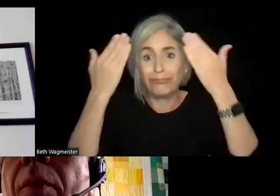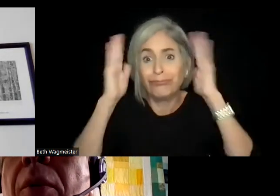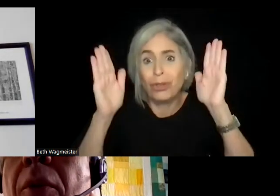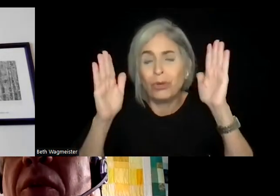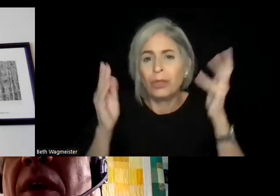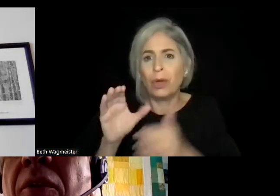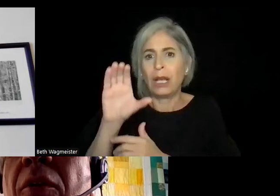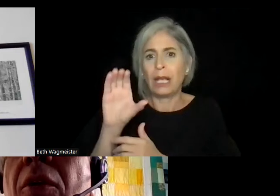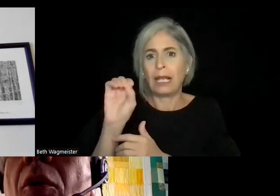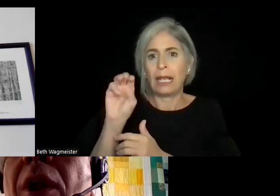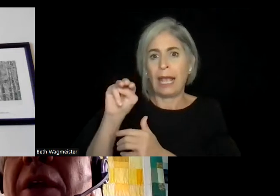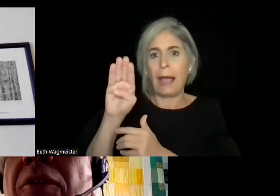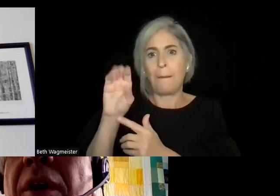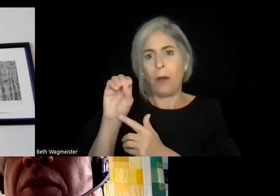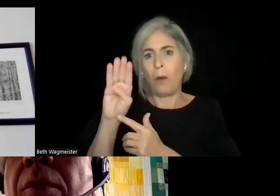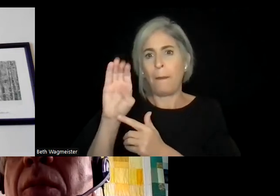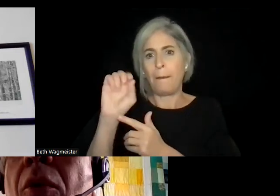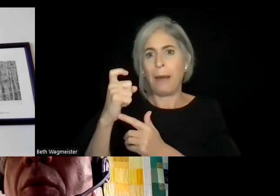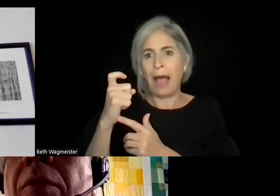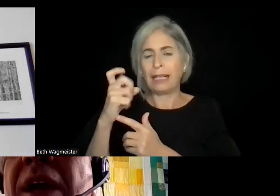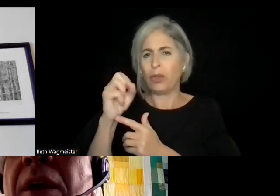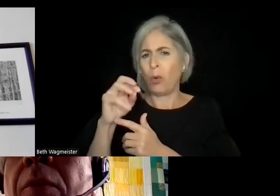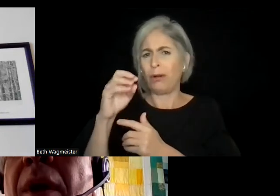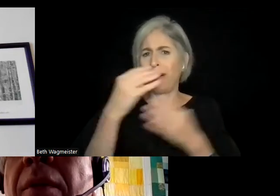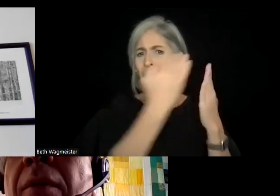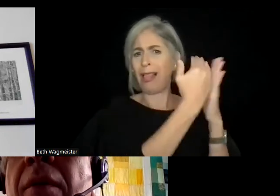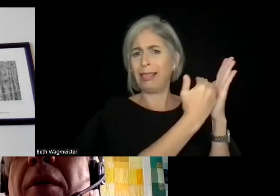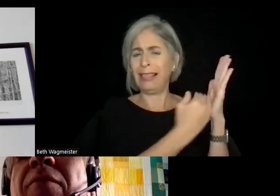a set of verbiage that make no, sir sense to most normal people.